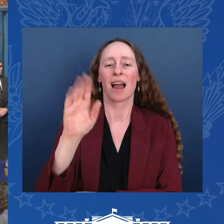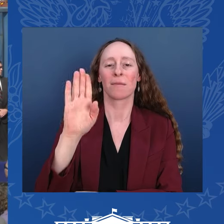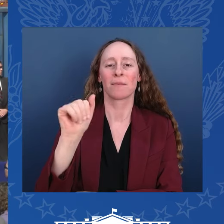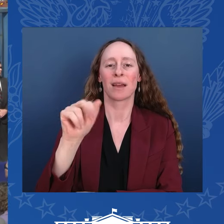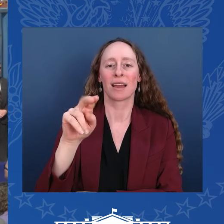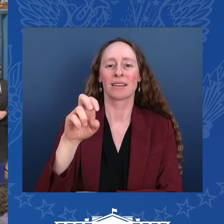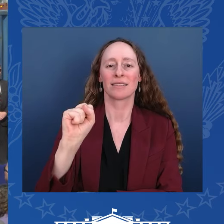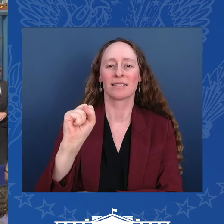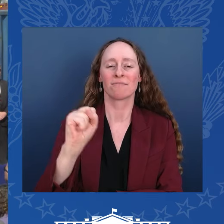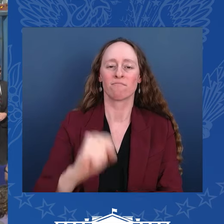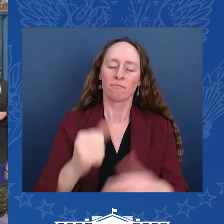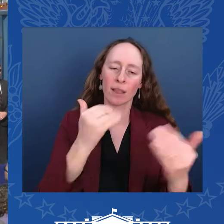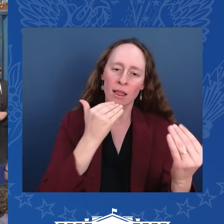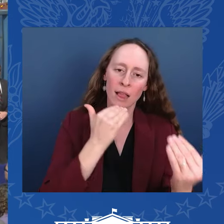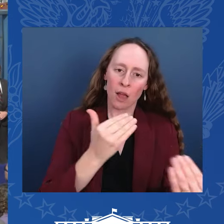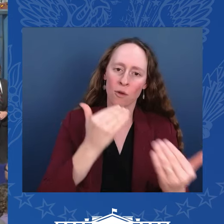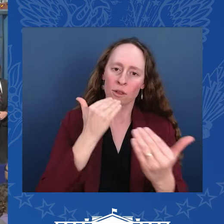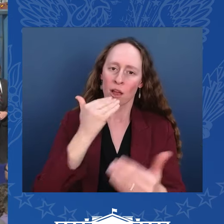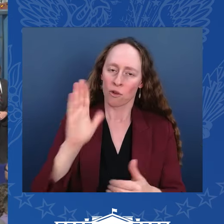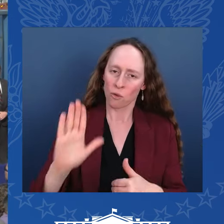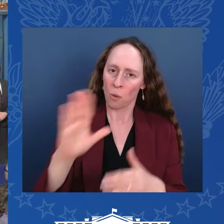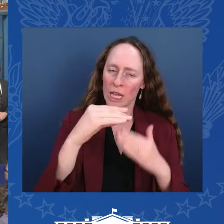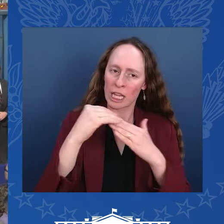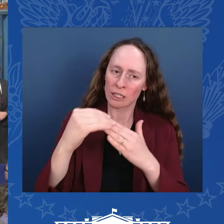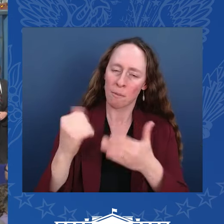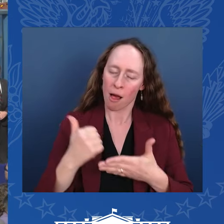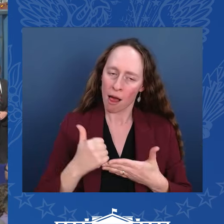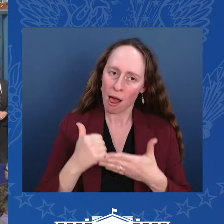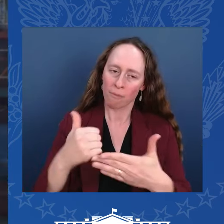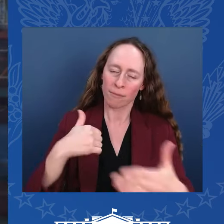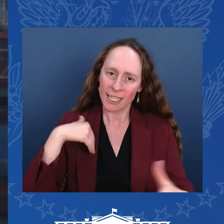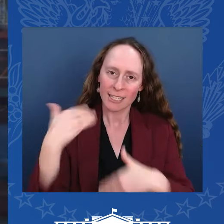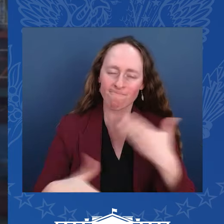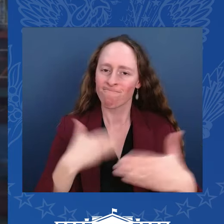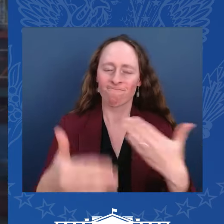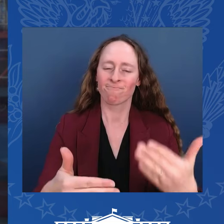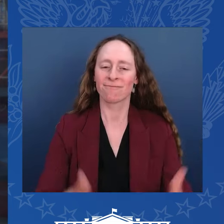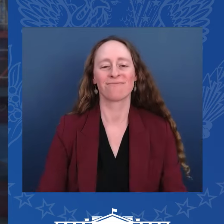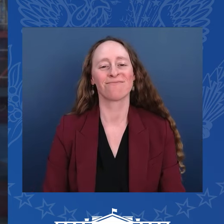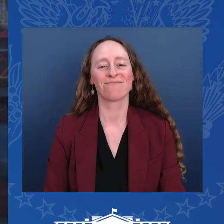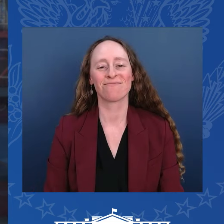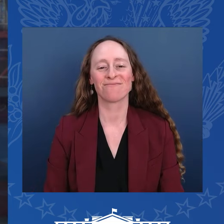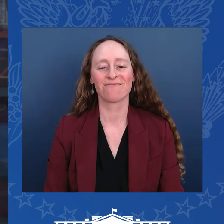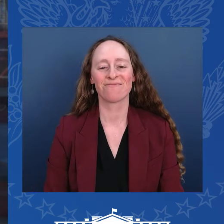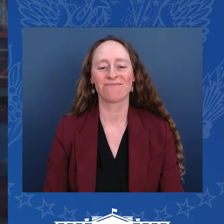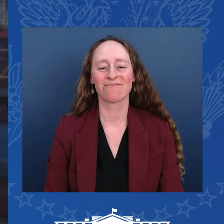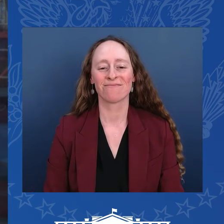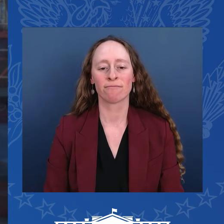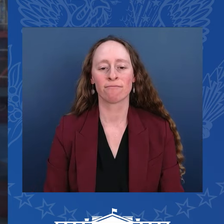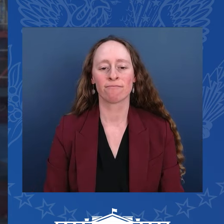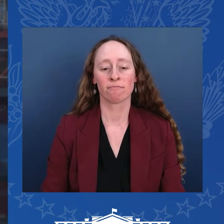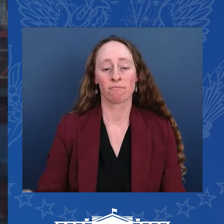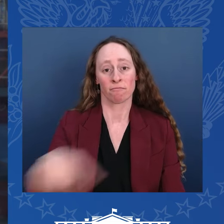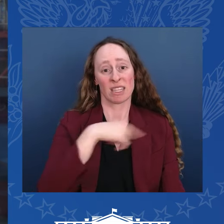We're here because of the extraordinary military and state and federal leaders that made up unified command,